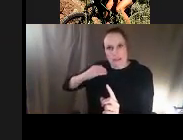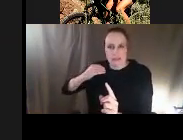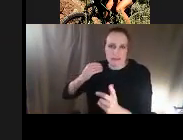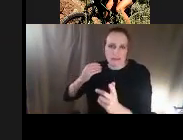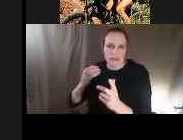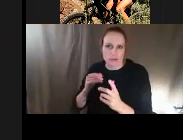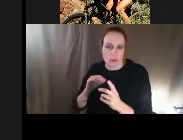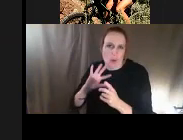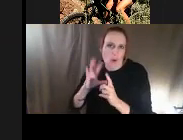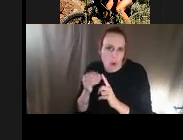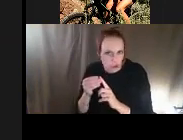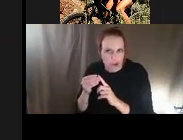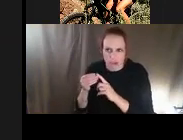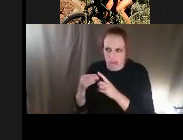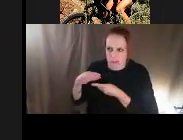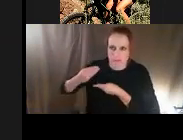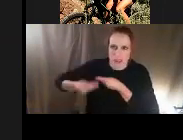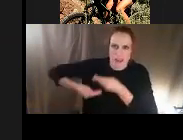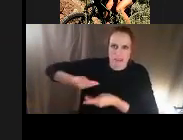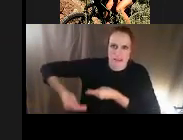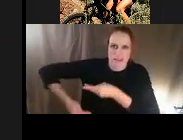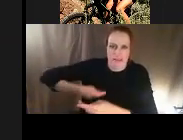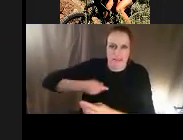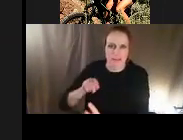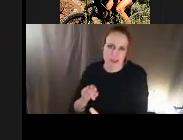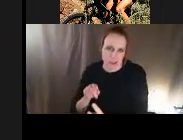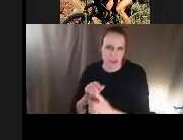is passed from generation to generation is going to help with that intersection of how trauma